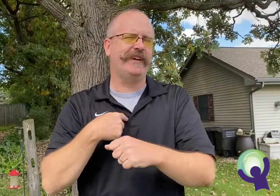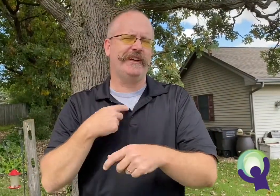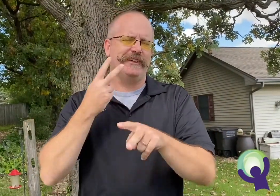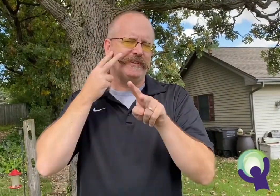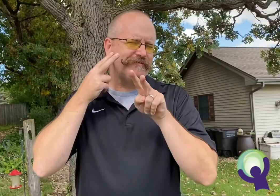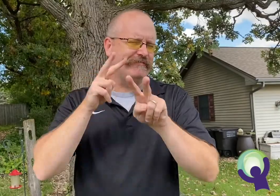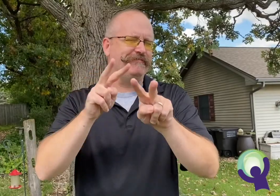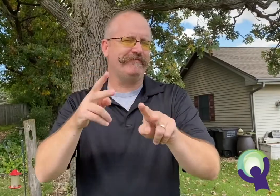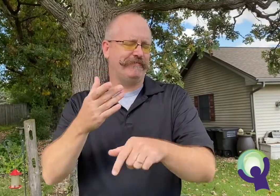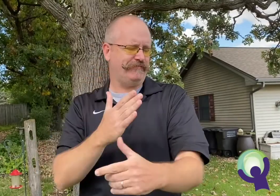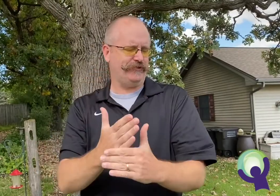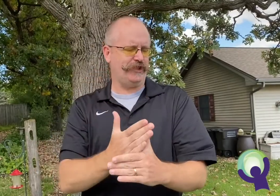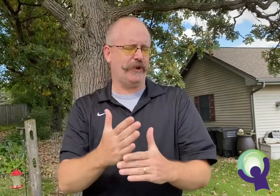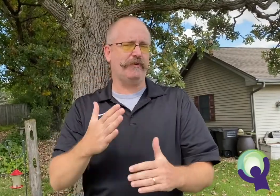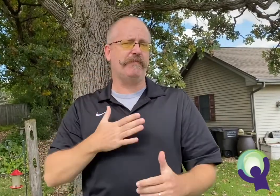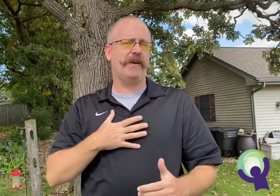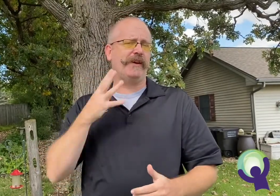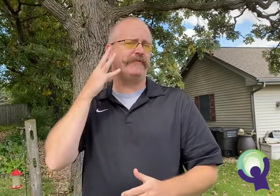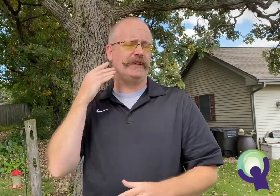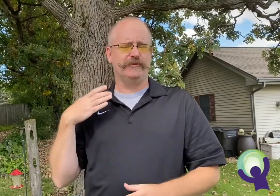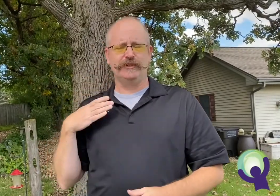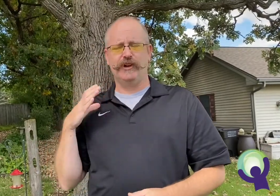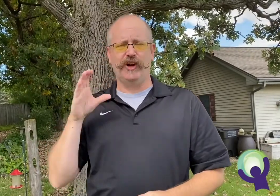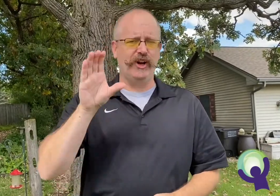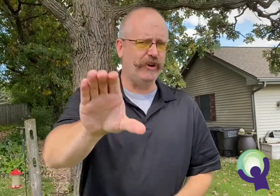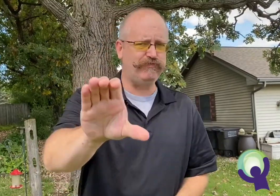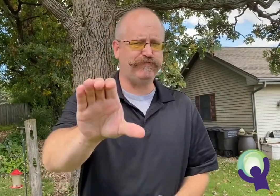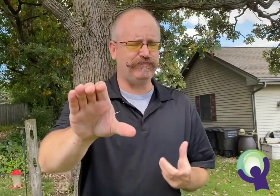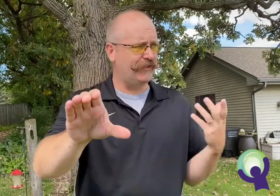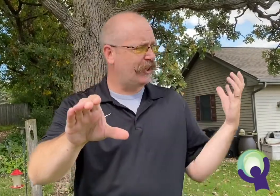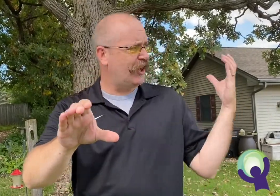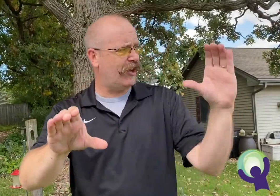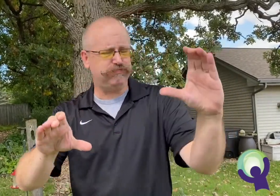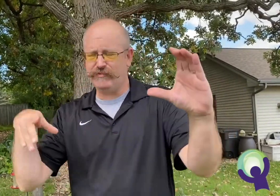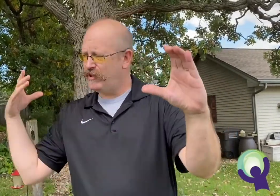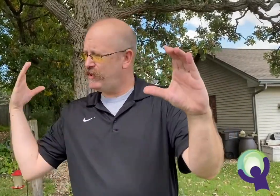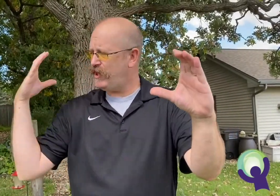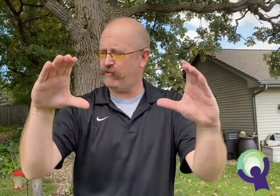I've done this for many years and so I look forward to sharing my experiences with you